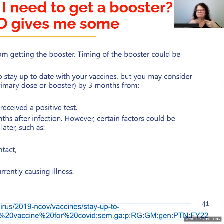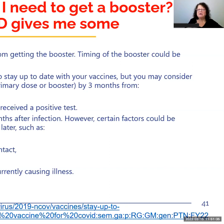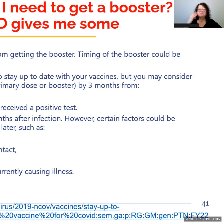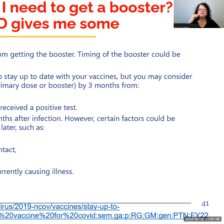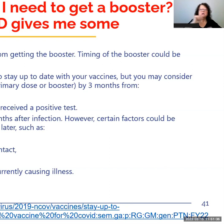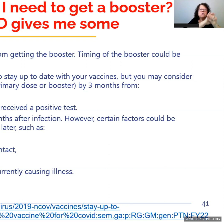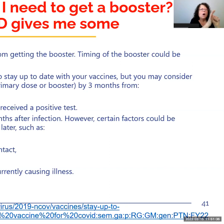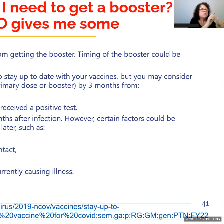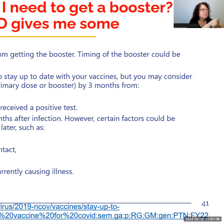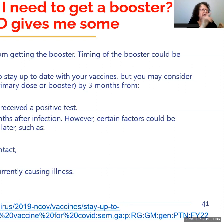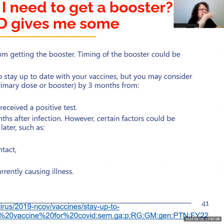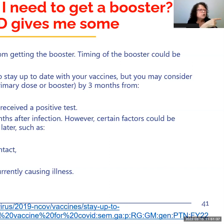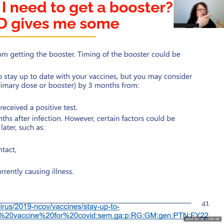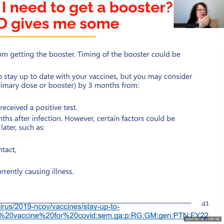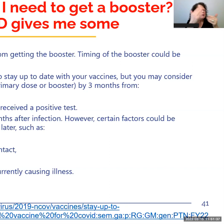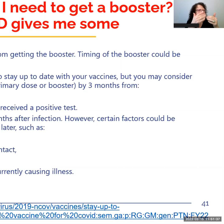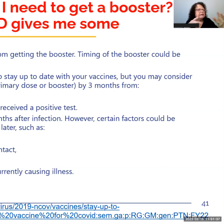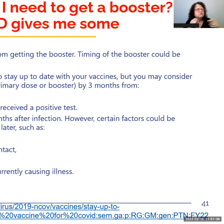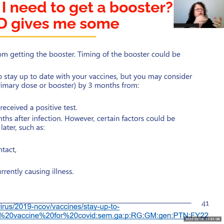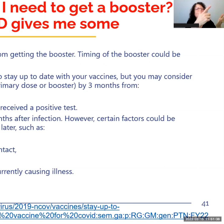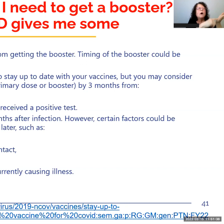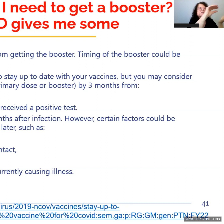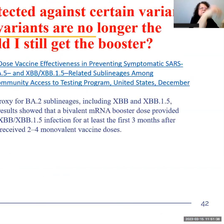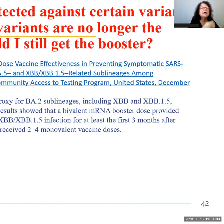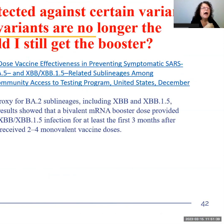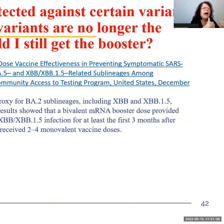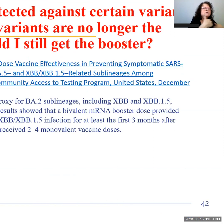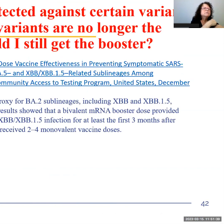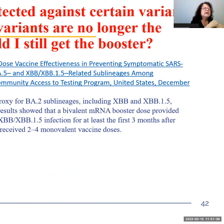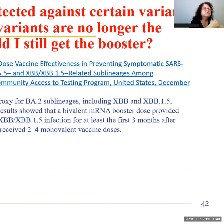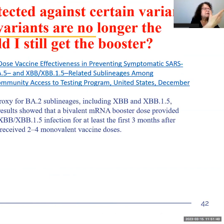to what extent, and it's kind of a risk to benefit discussion there. So